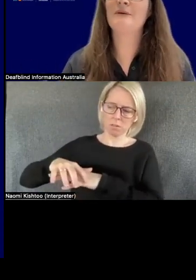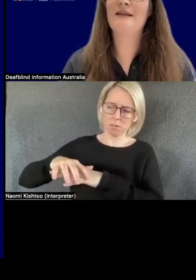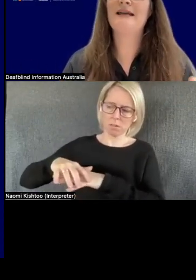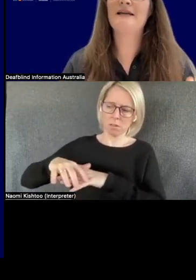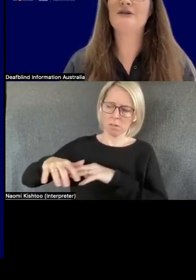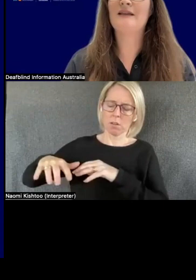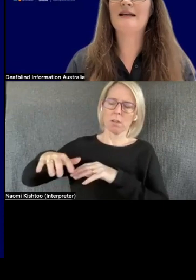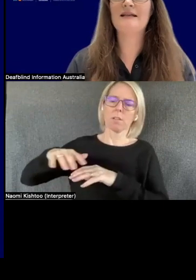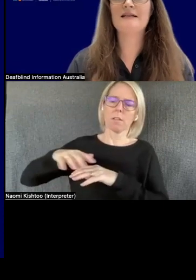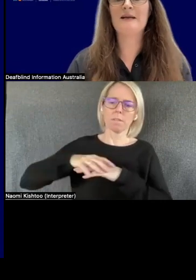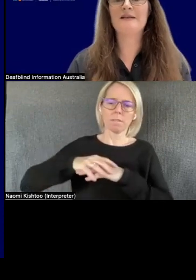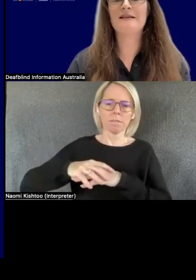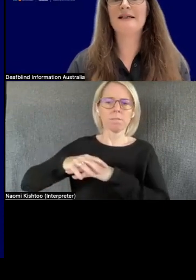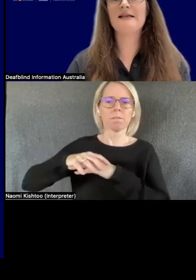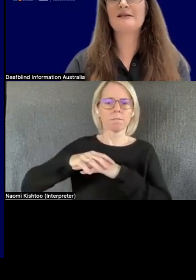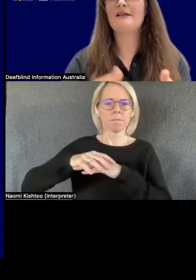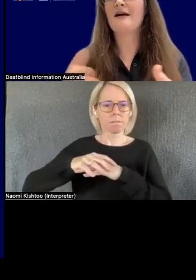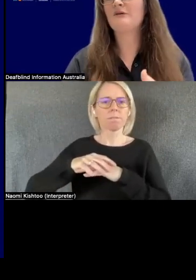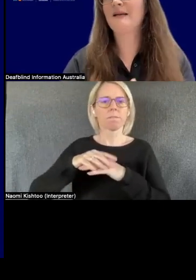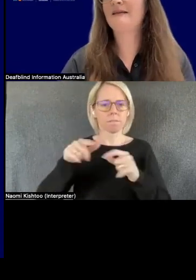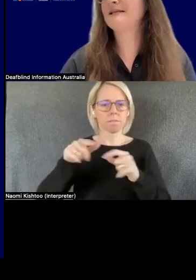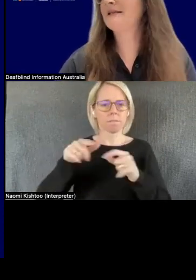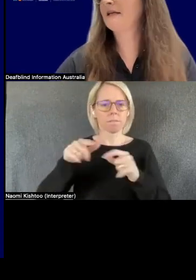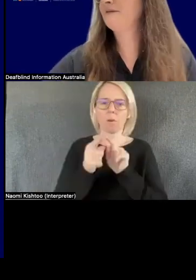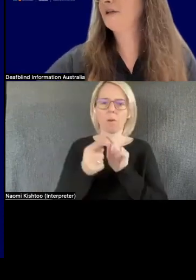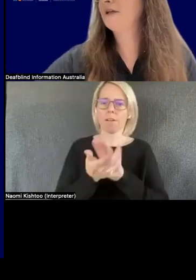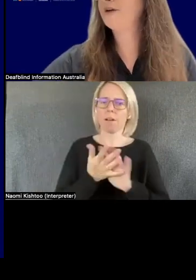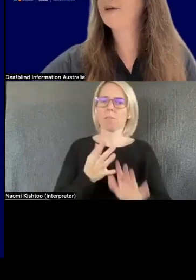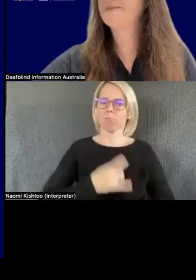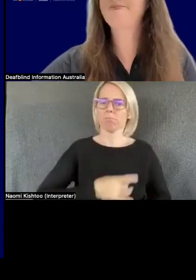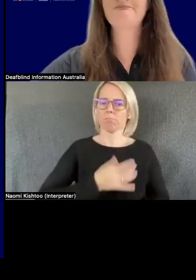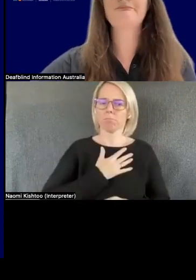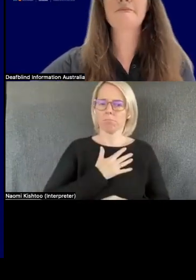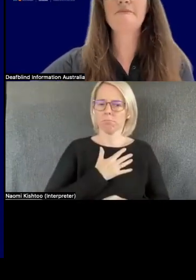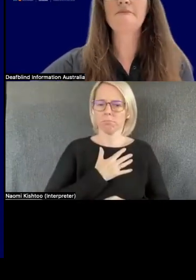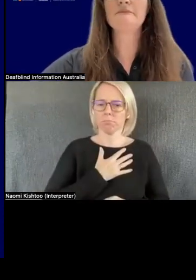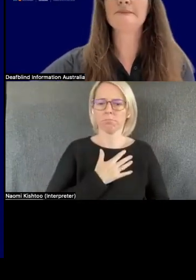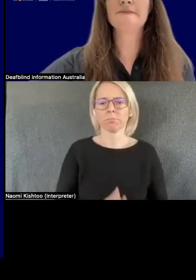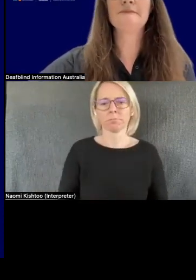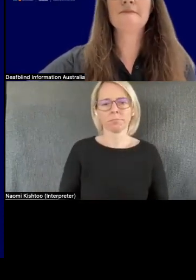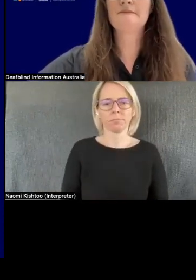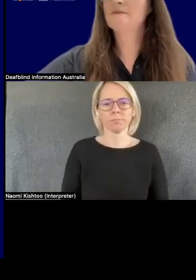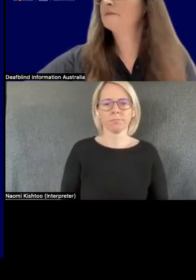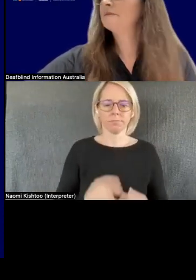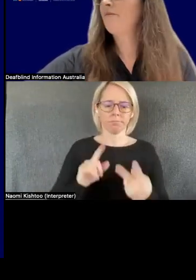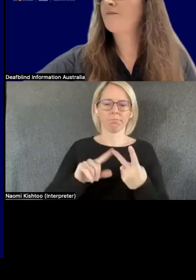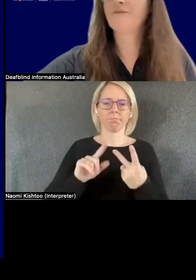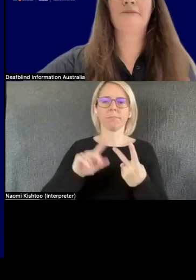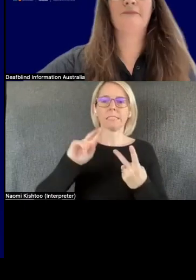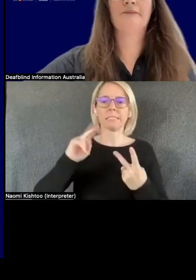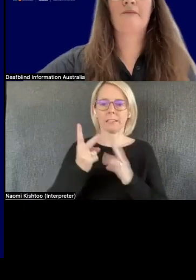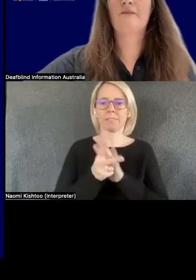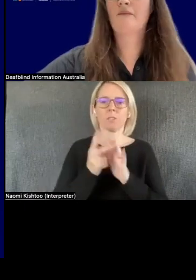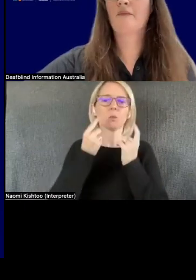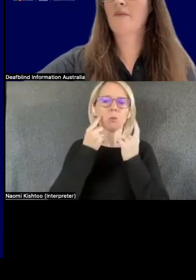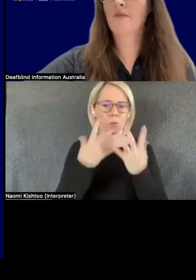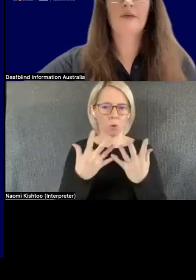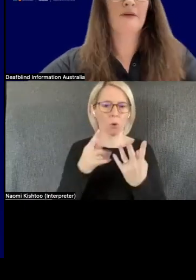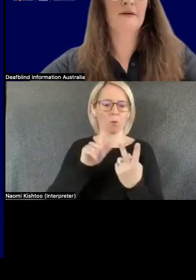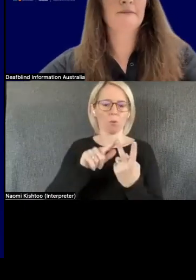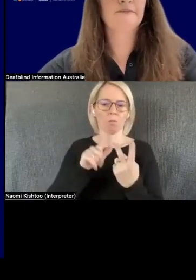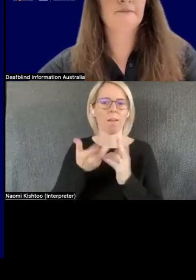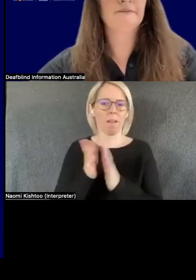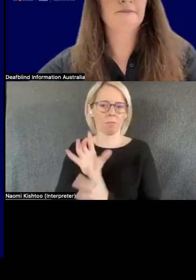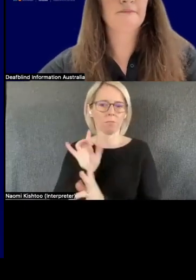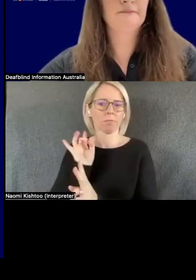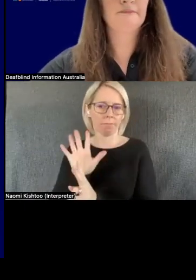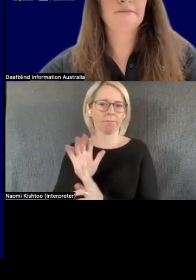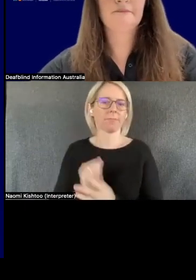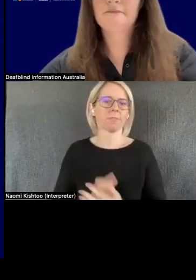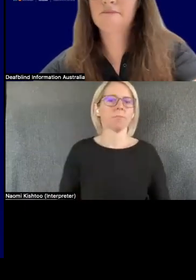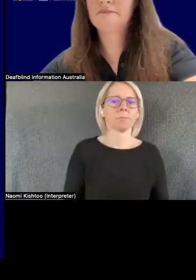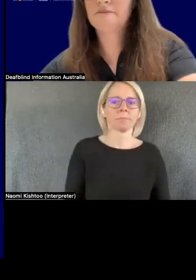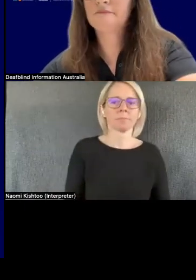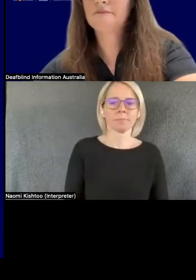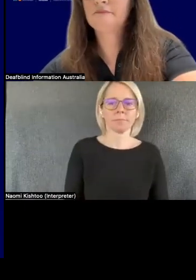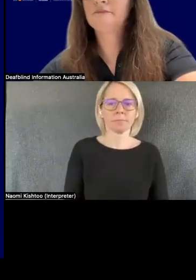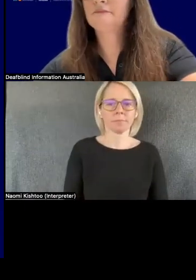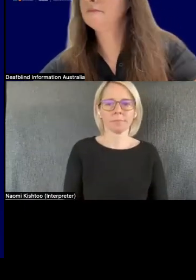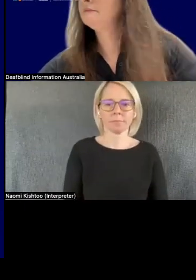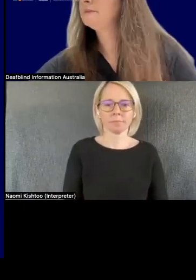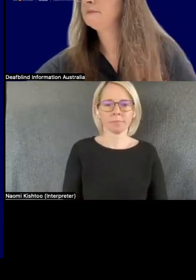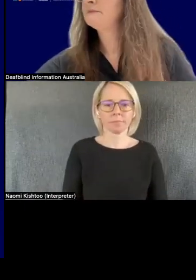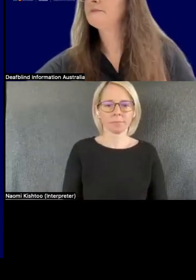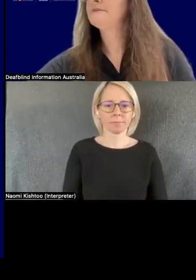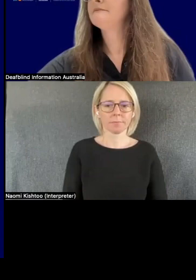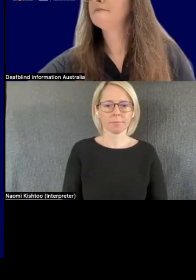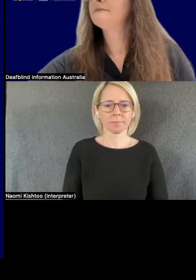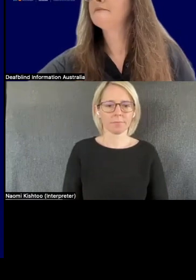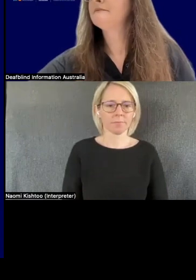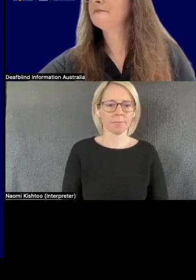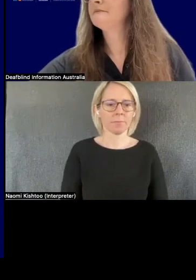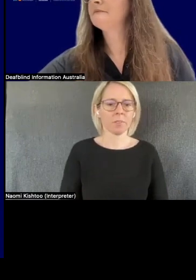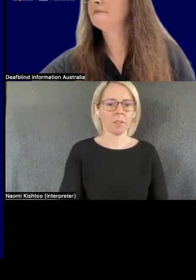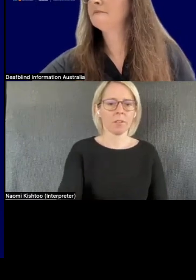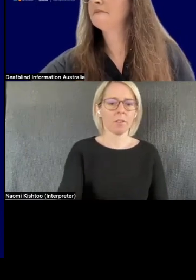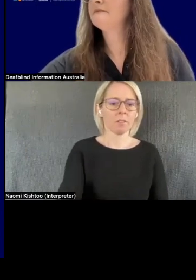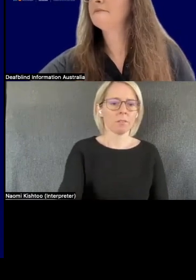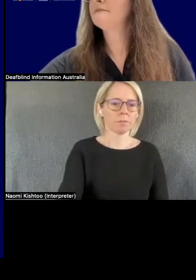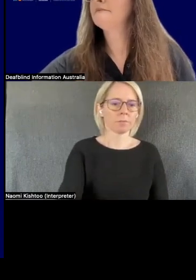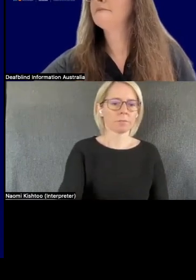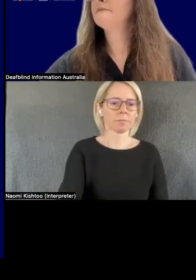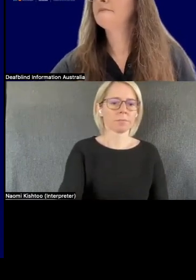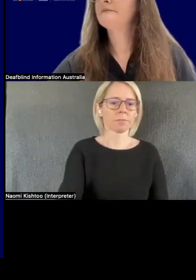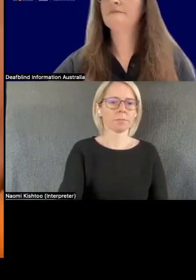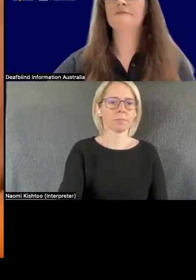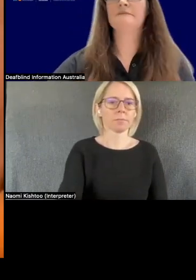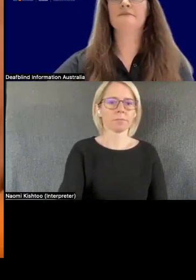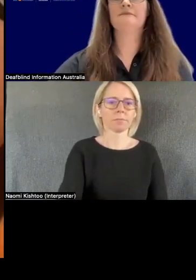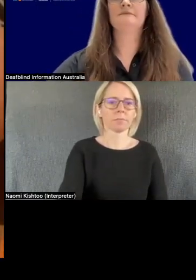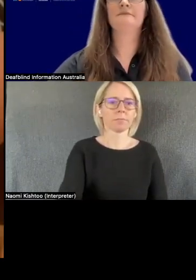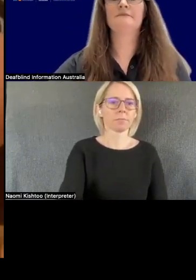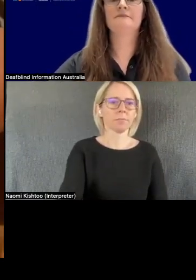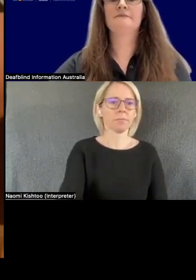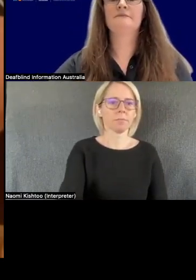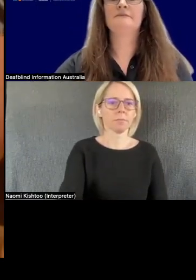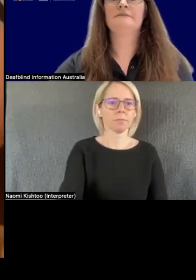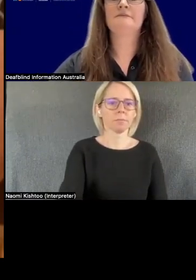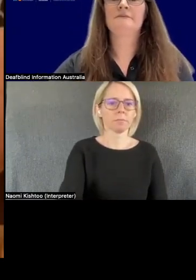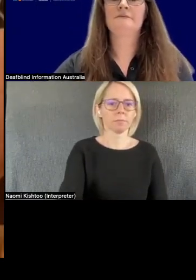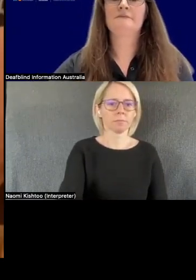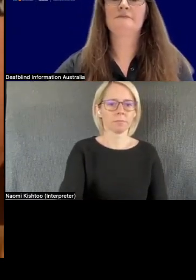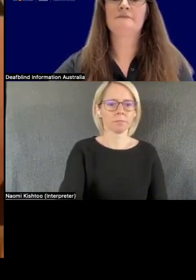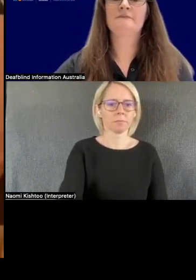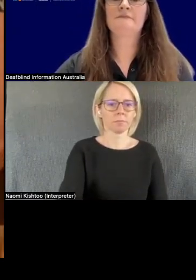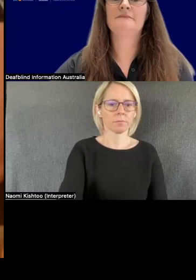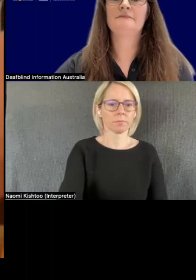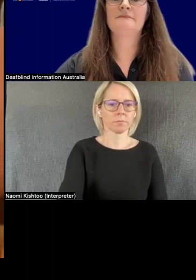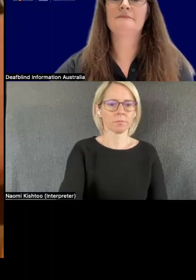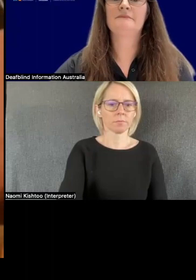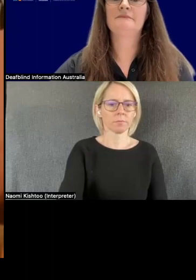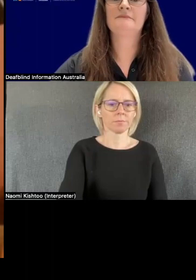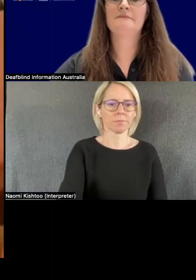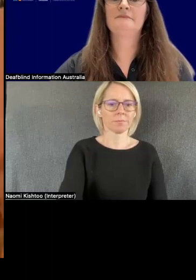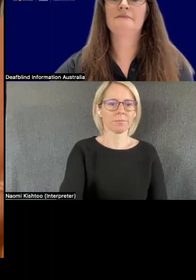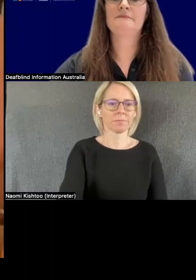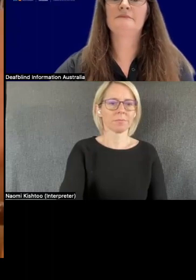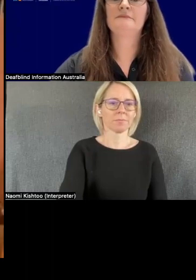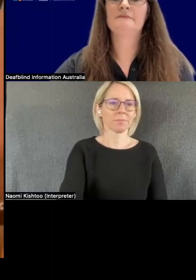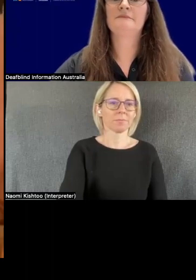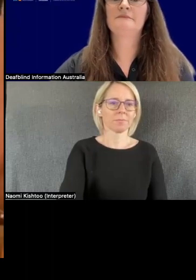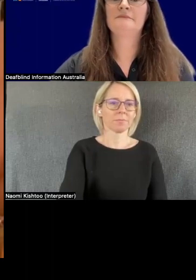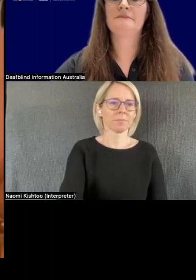where they can do that independently, so that will be the second video.